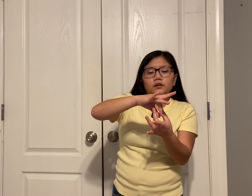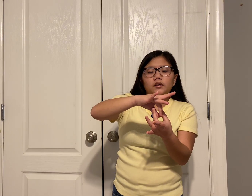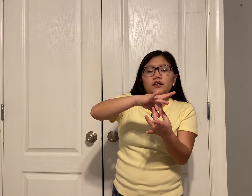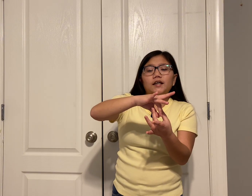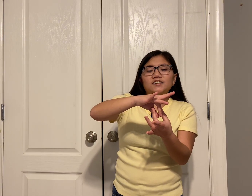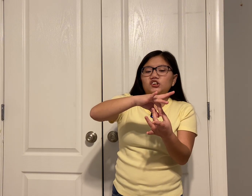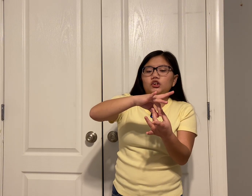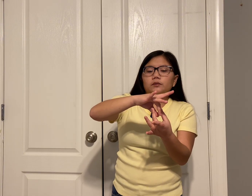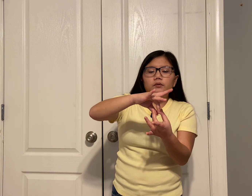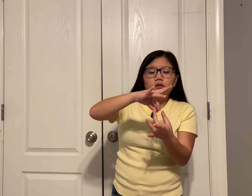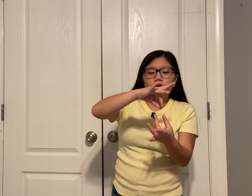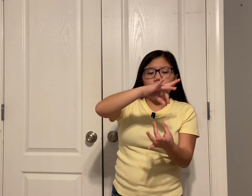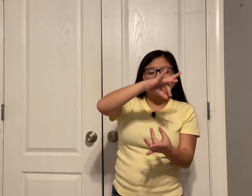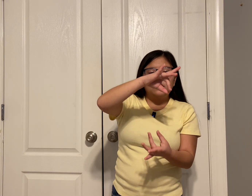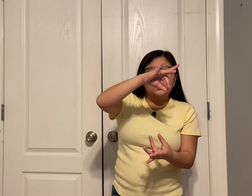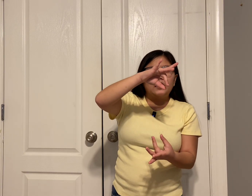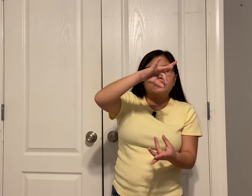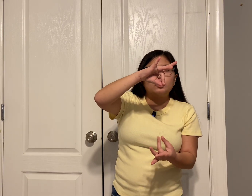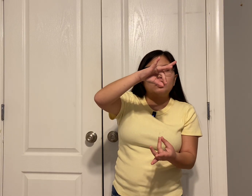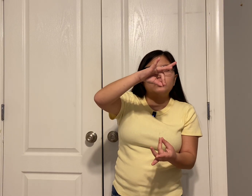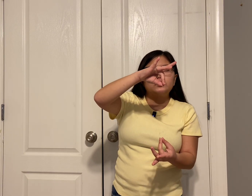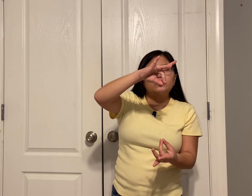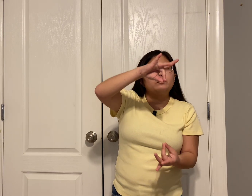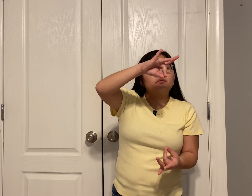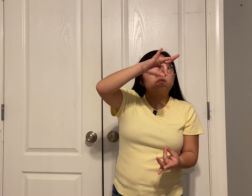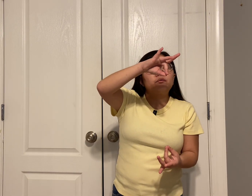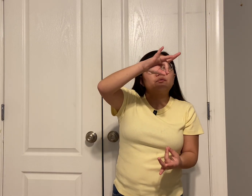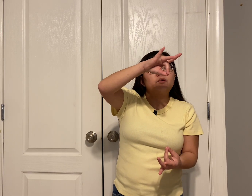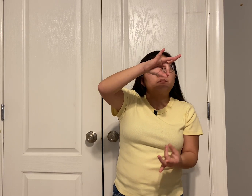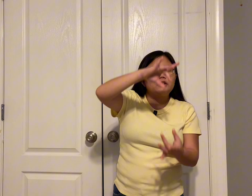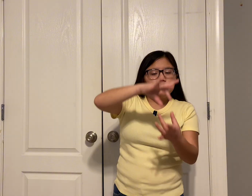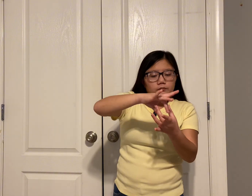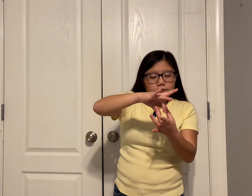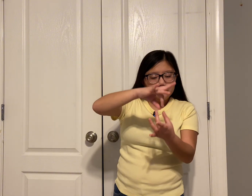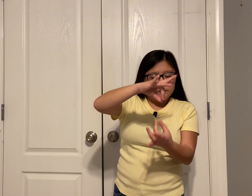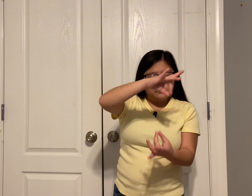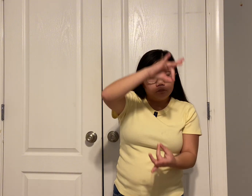in an "S" shape, and then close it so your middle finger and thumb touch.